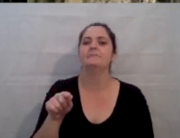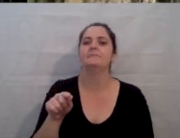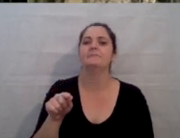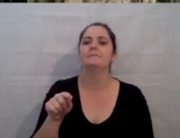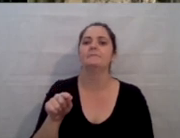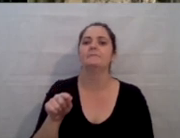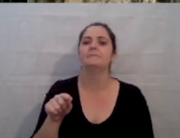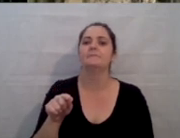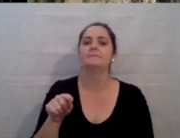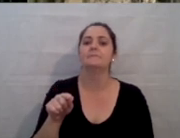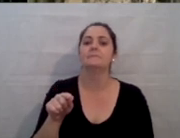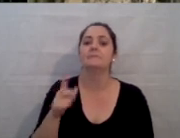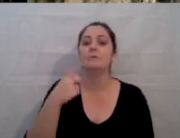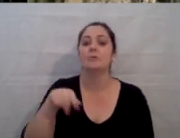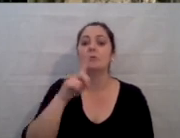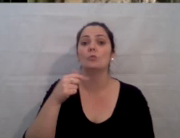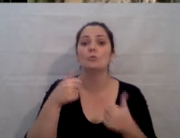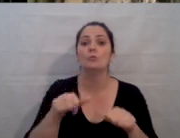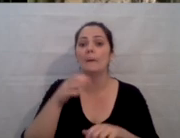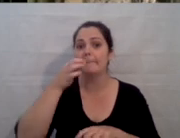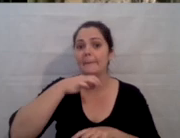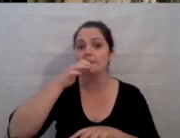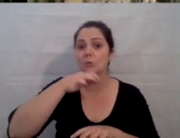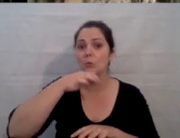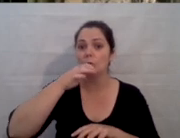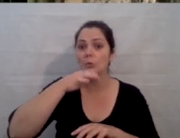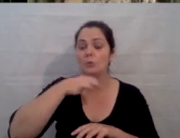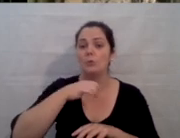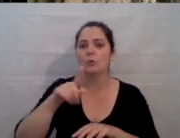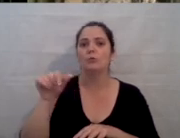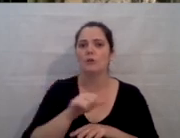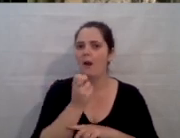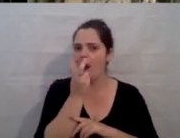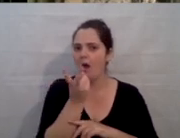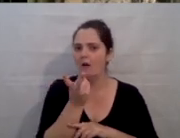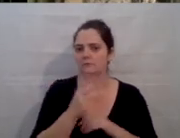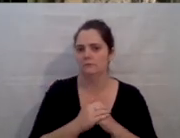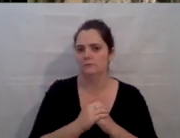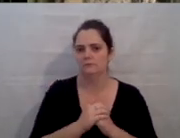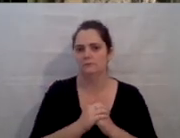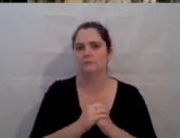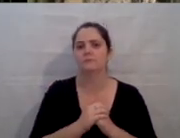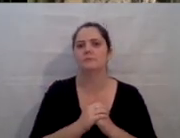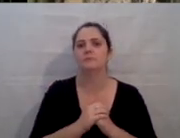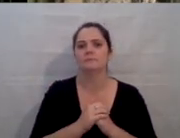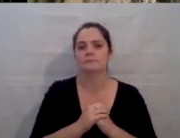those of you who are massing it up in pencil you should still be working very light on your surface alright, so now I can